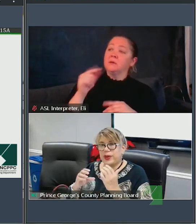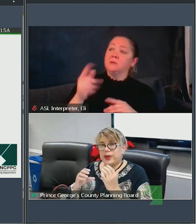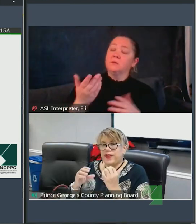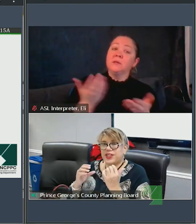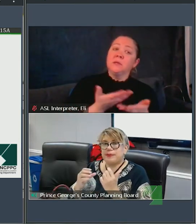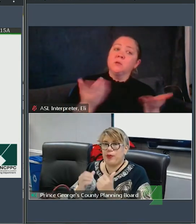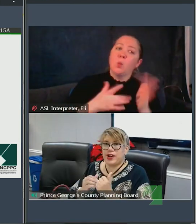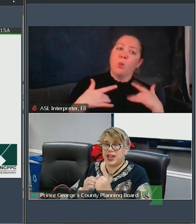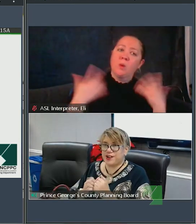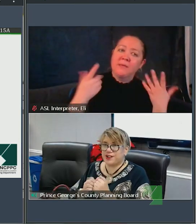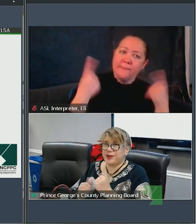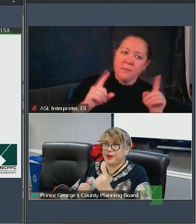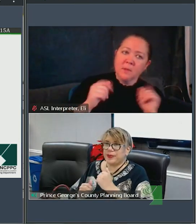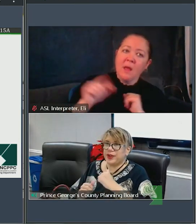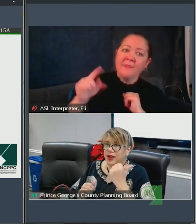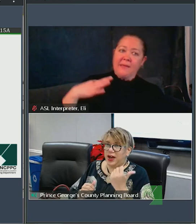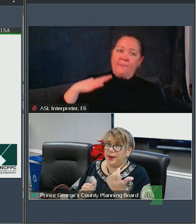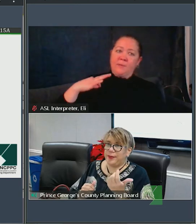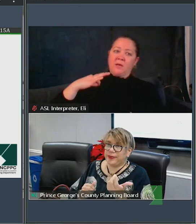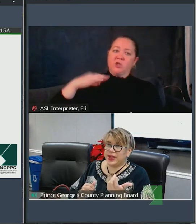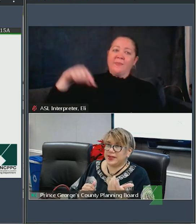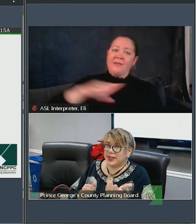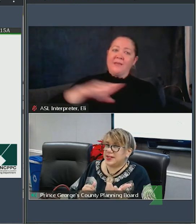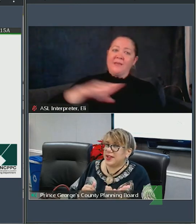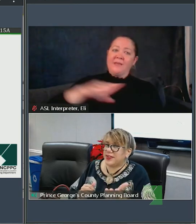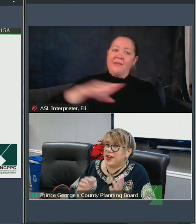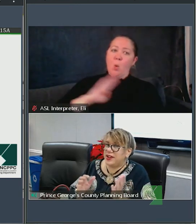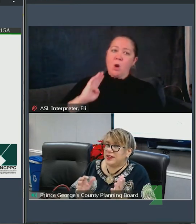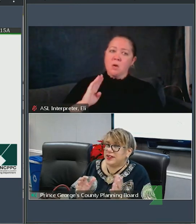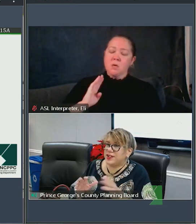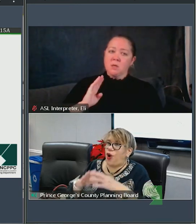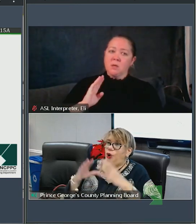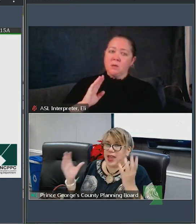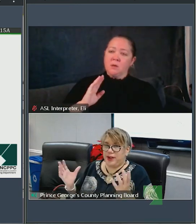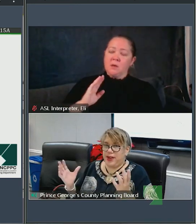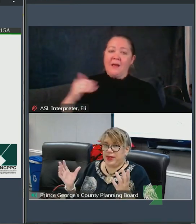this board here is detailed. There there's a whole gamut of applications.